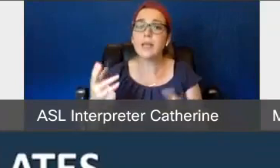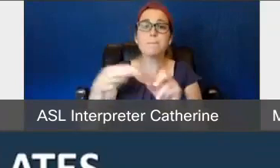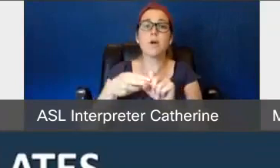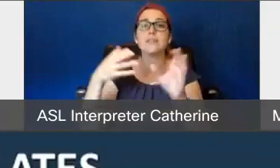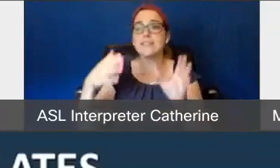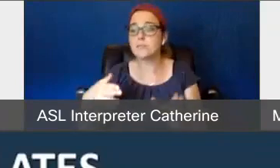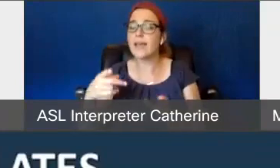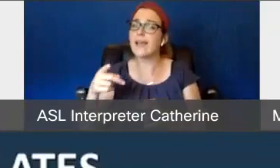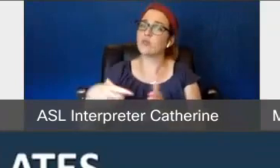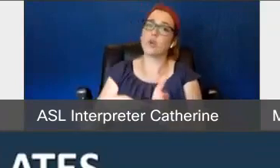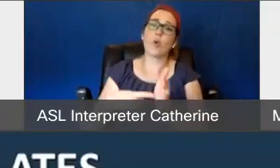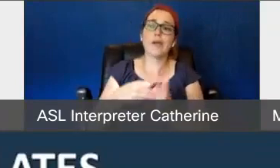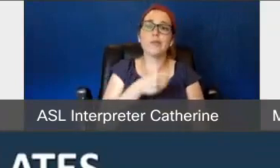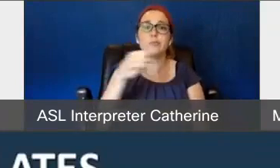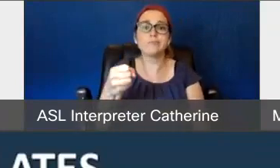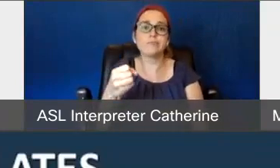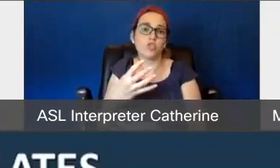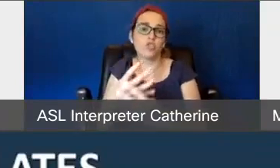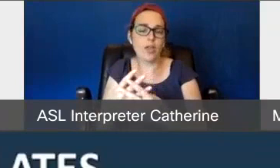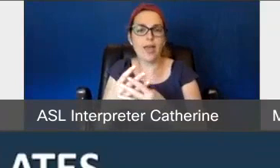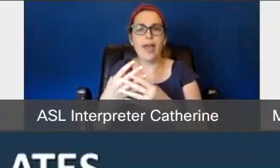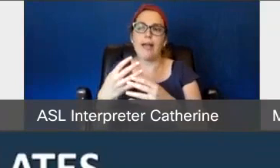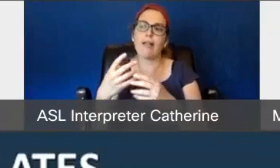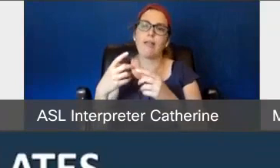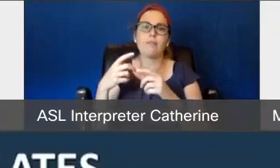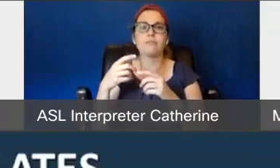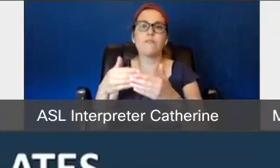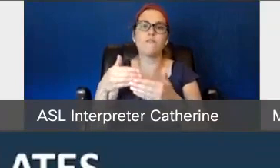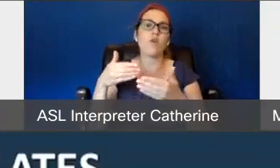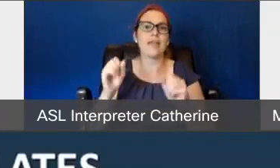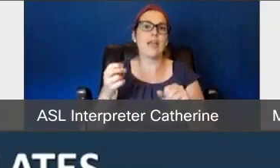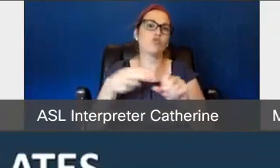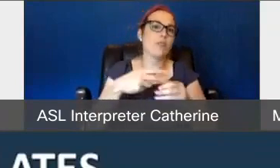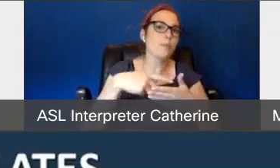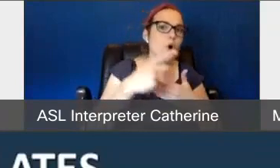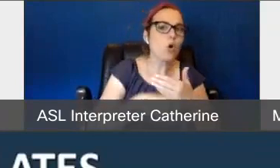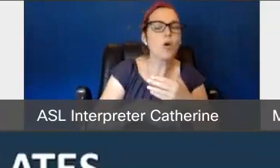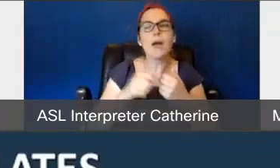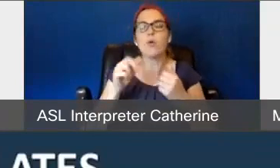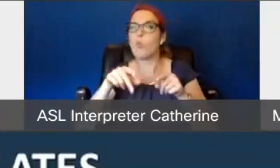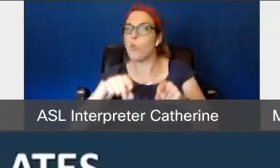they may get jail sanctions while they're in the drug court and many of them are frankly terrified for understandable